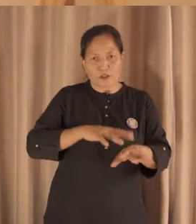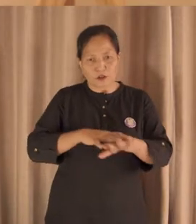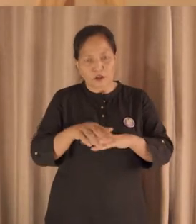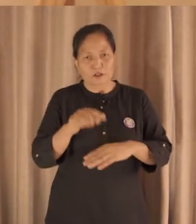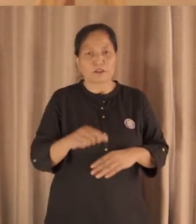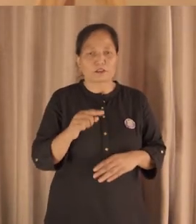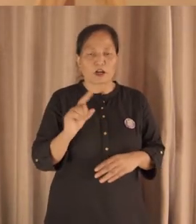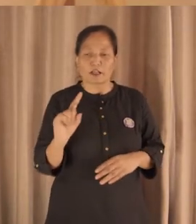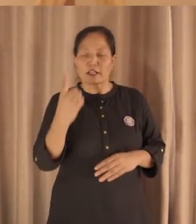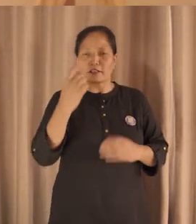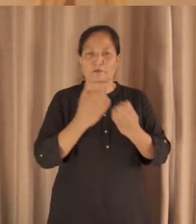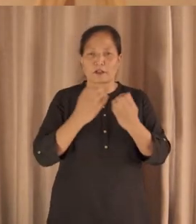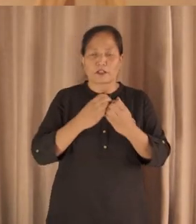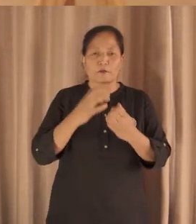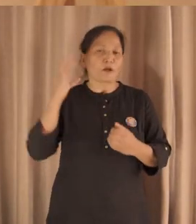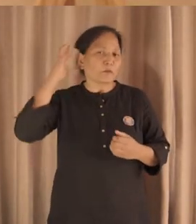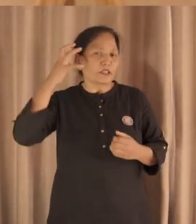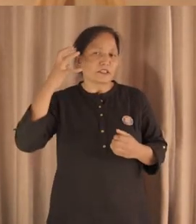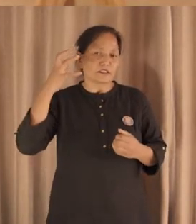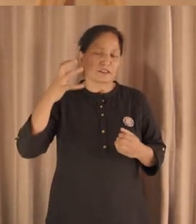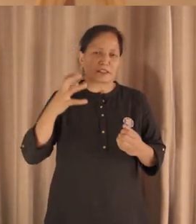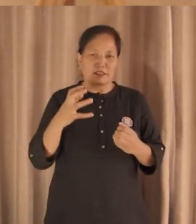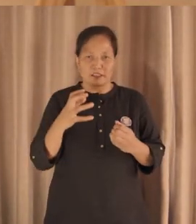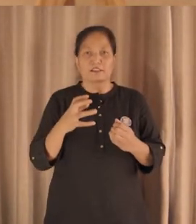process of those who hold the power. We need to first put sustainability, culture,